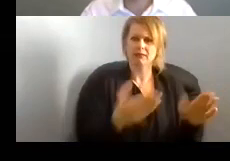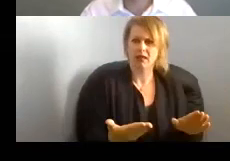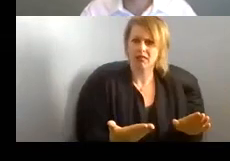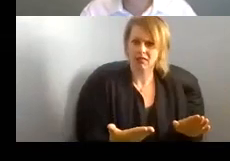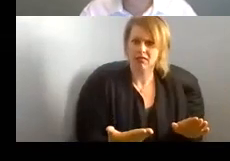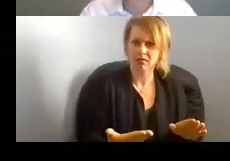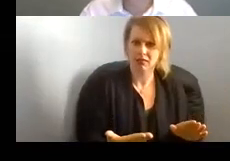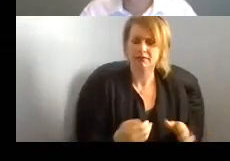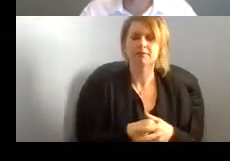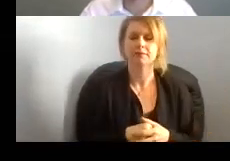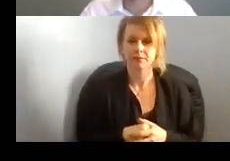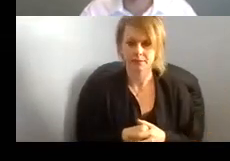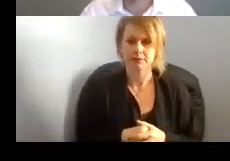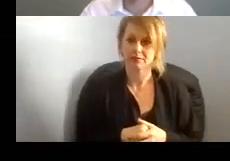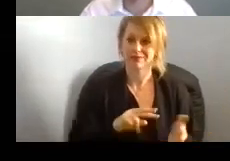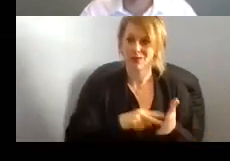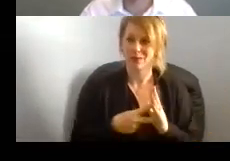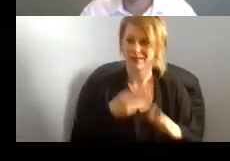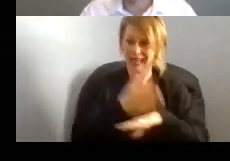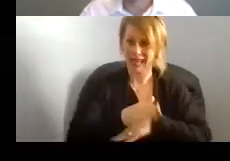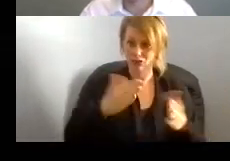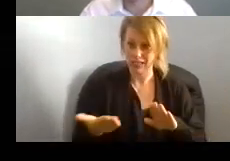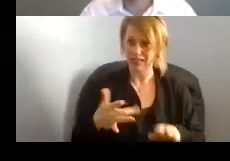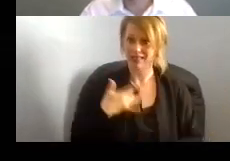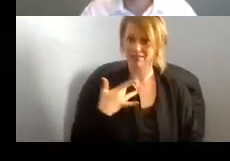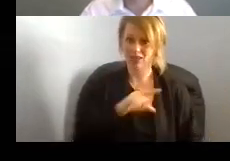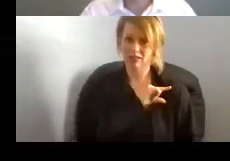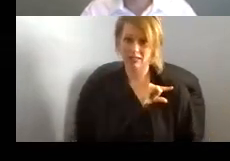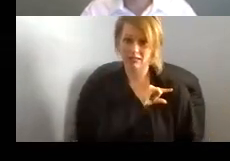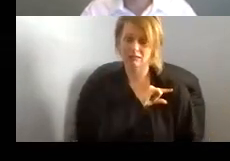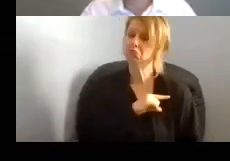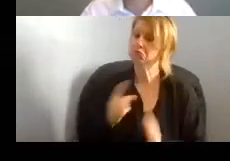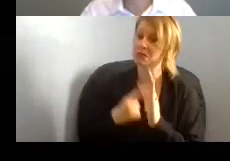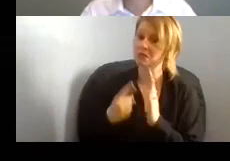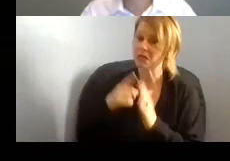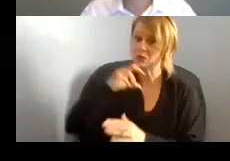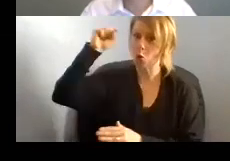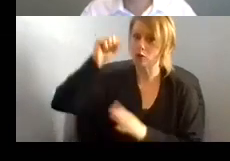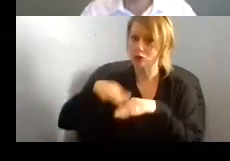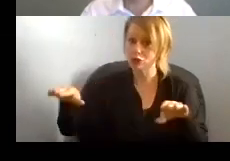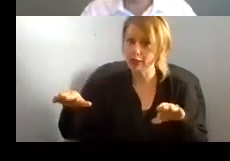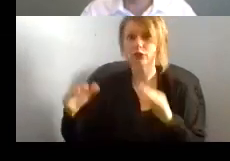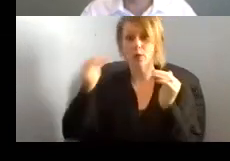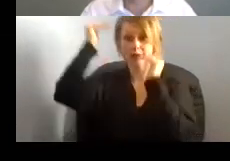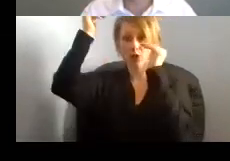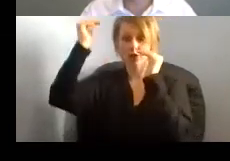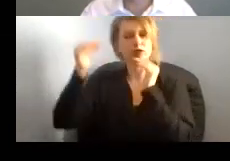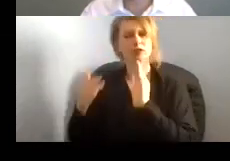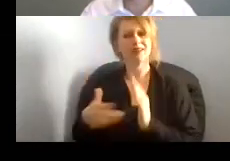And this results in guilt after a death. Even older children and adults often feel guilty when there’s no logical, objective reason